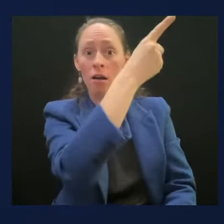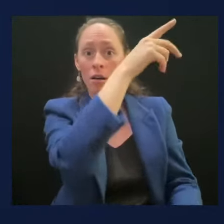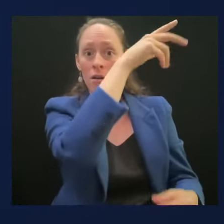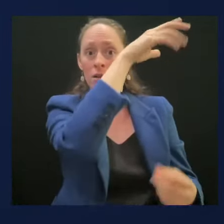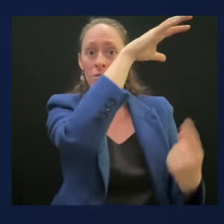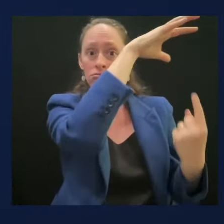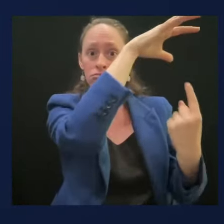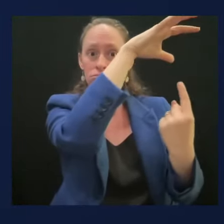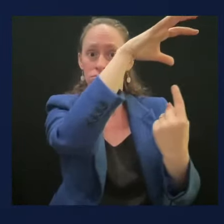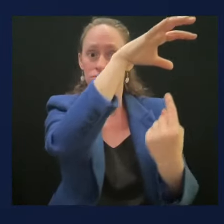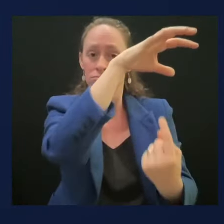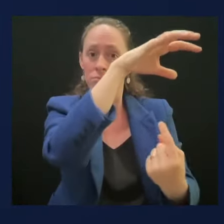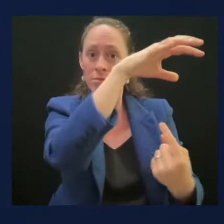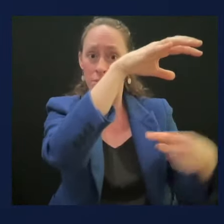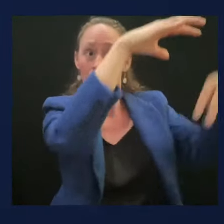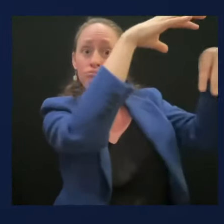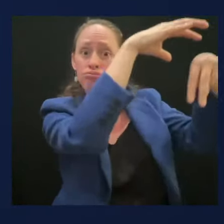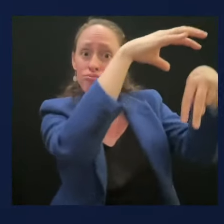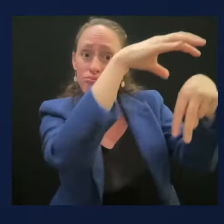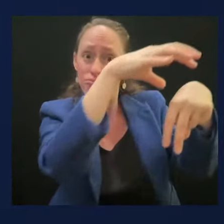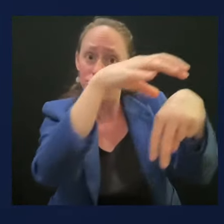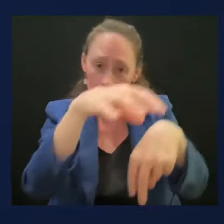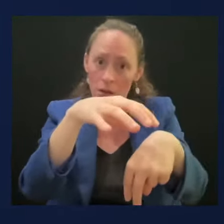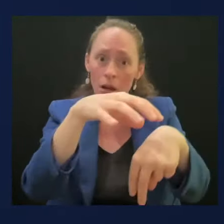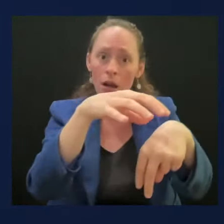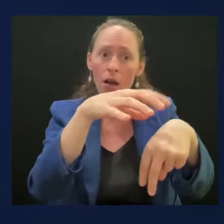Tragically, later that day, Chaplain Waters was killed.